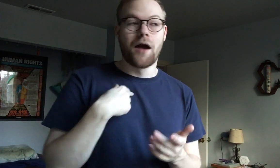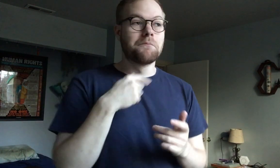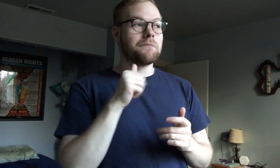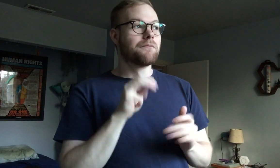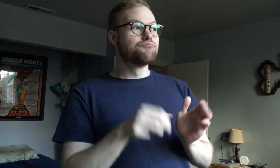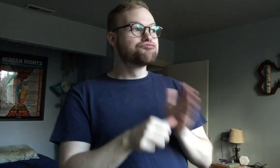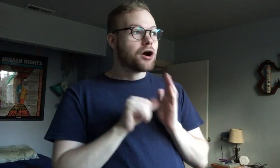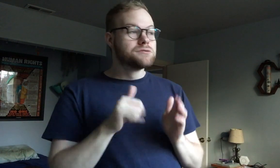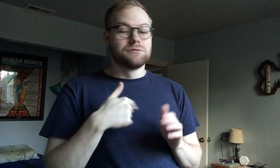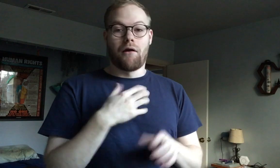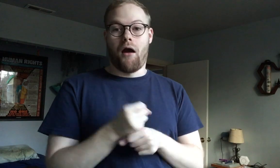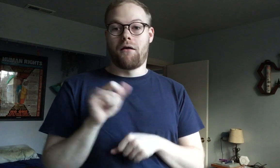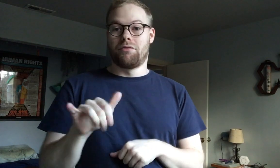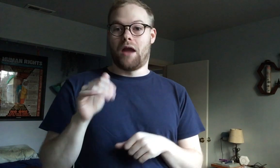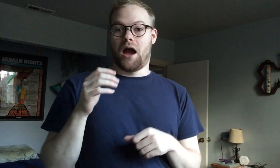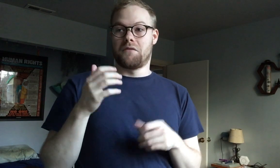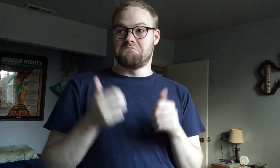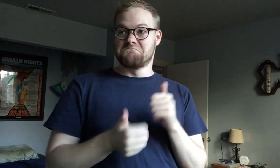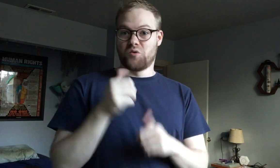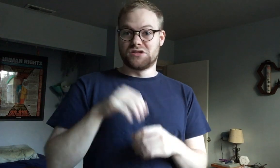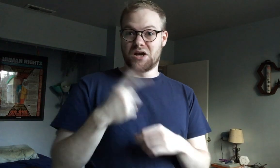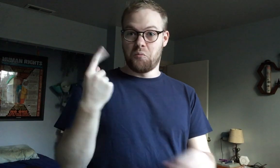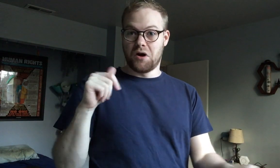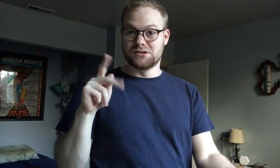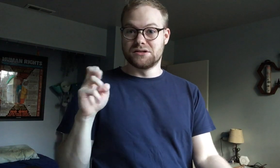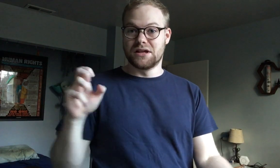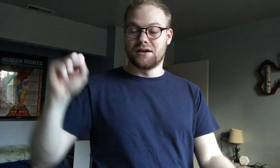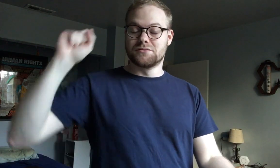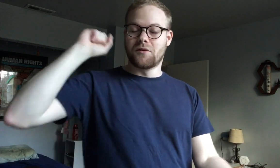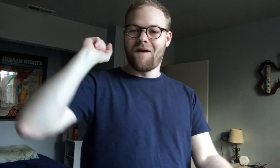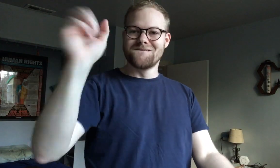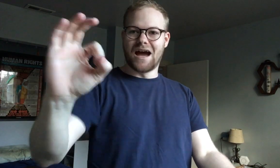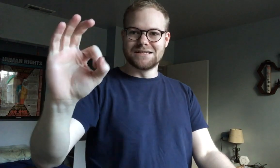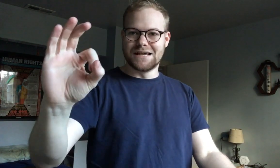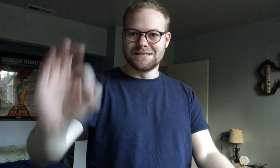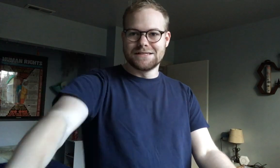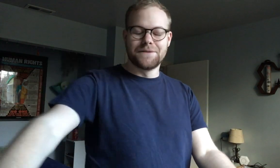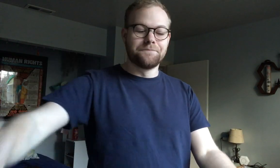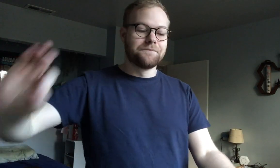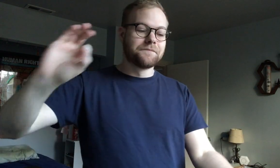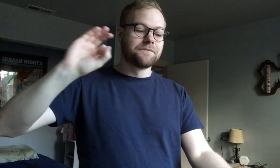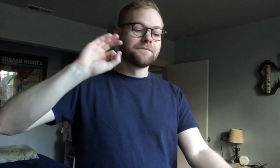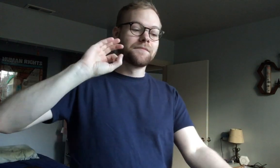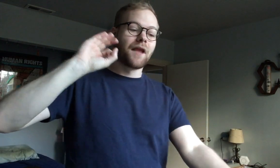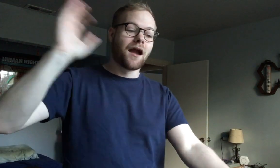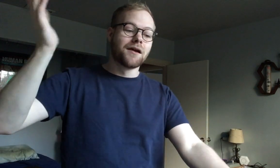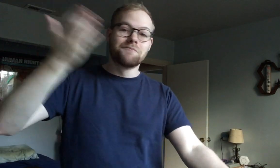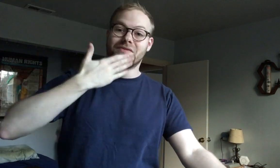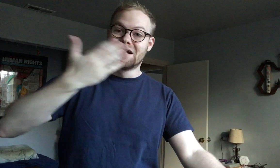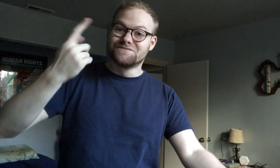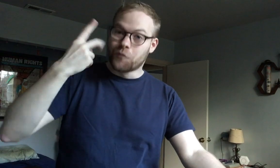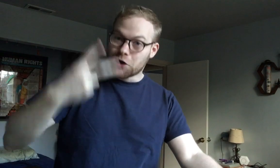I am IMPRESSED that I got that mostly in one take. FANTASTIC. Thanks for watching.